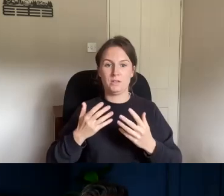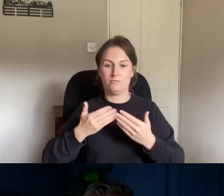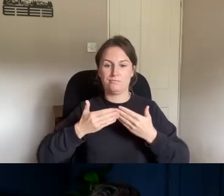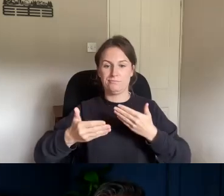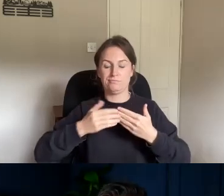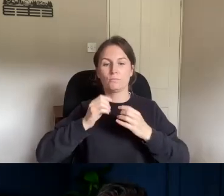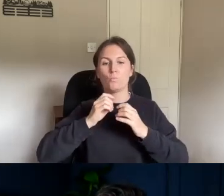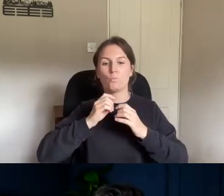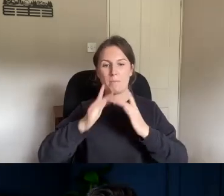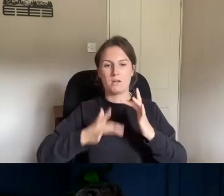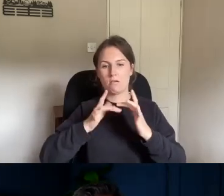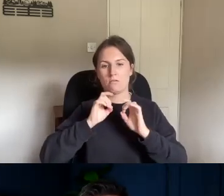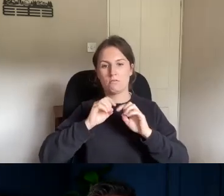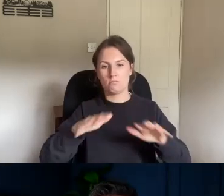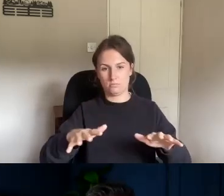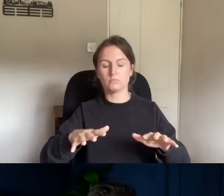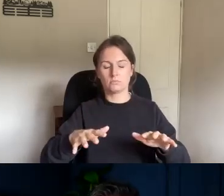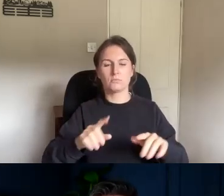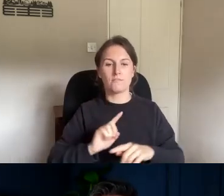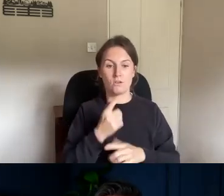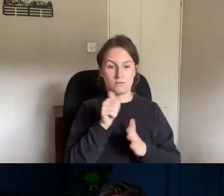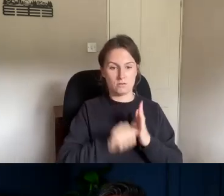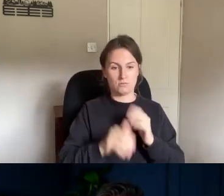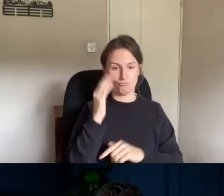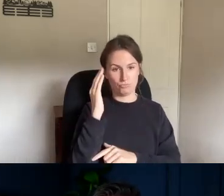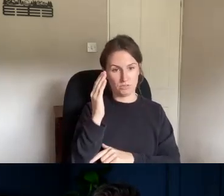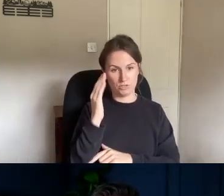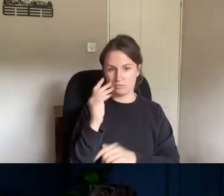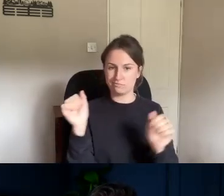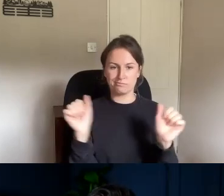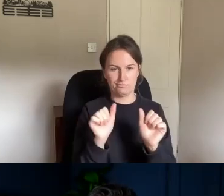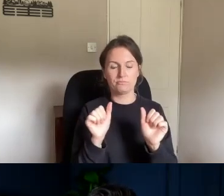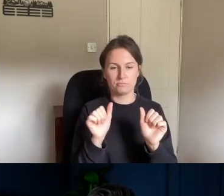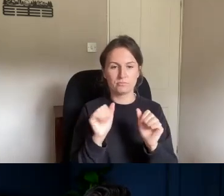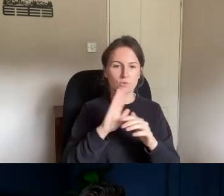a short presentation about the awards, different things we're going to talk through.